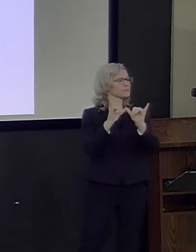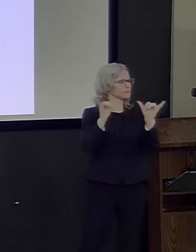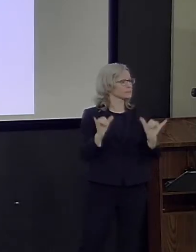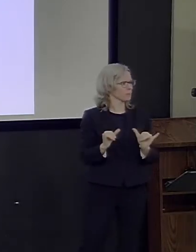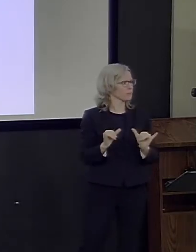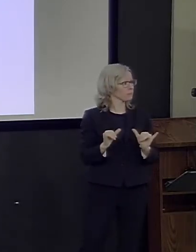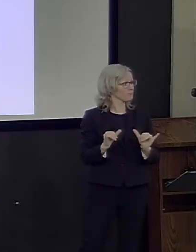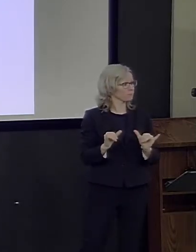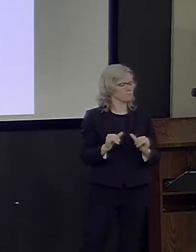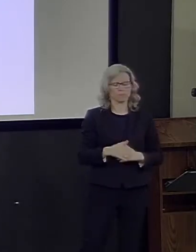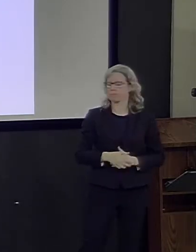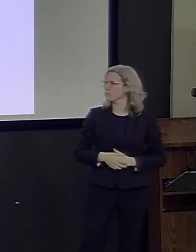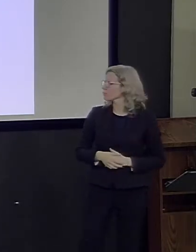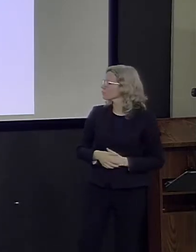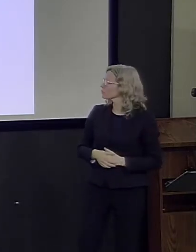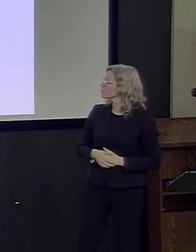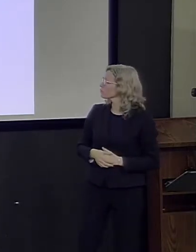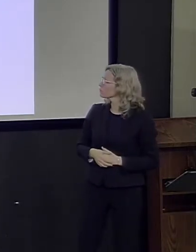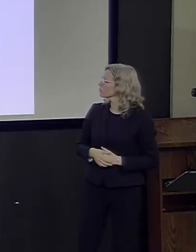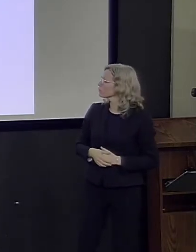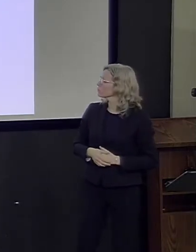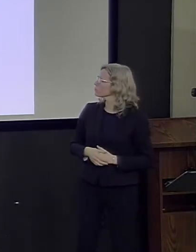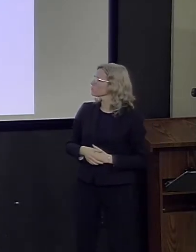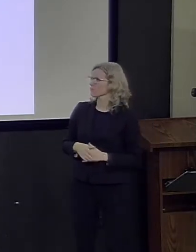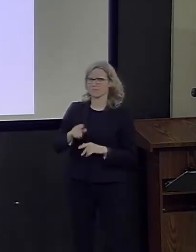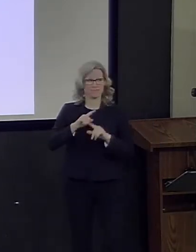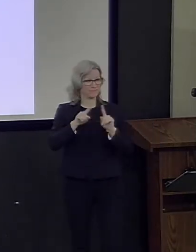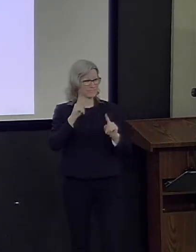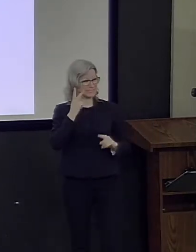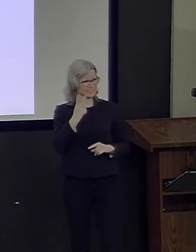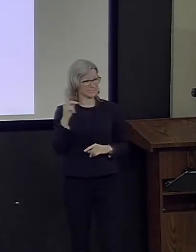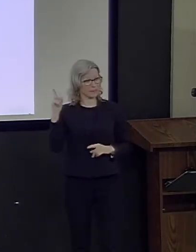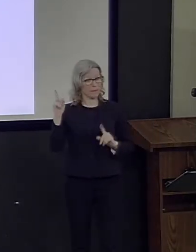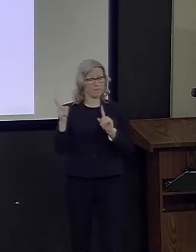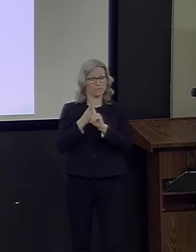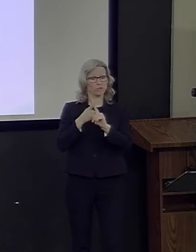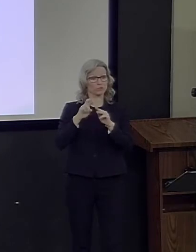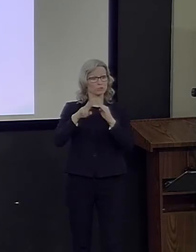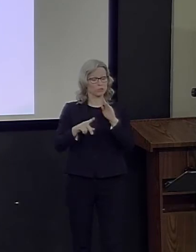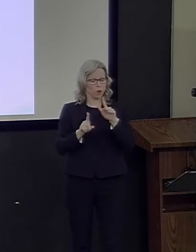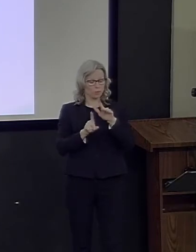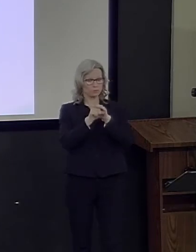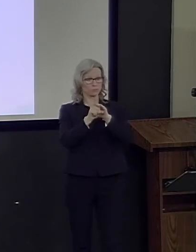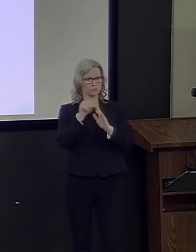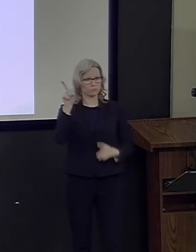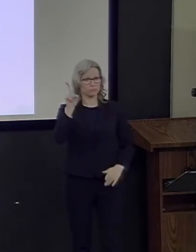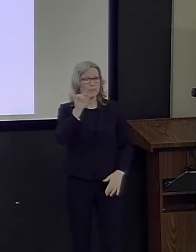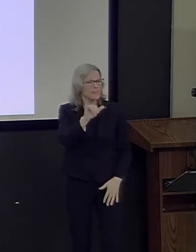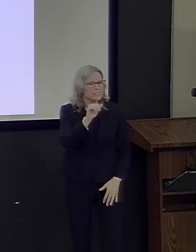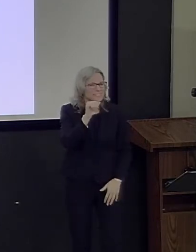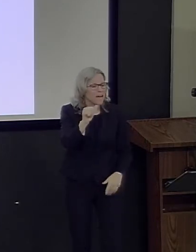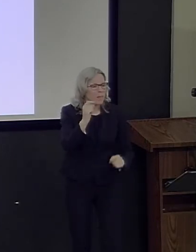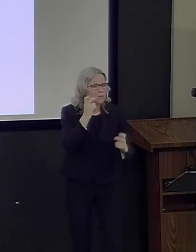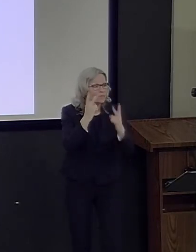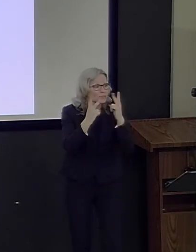However, notice that our first result here, that's not the visual system, and that's not nothing.